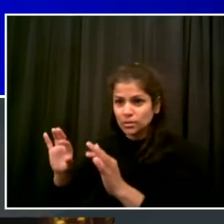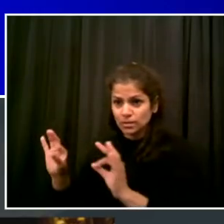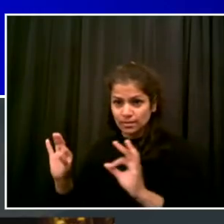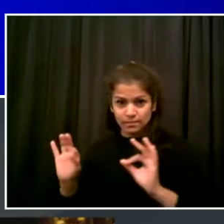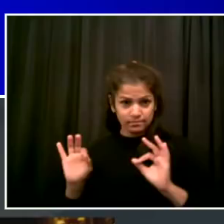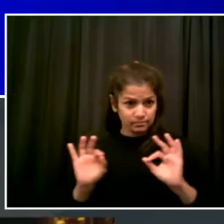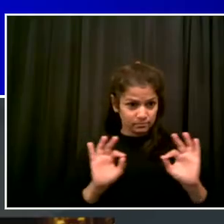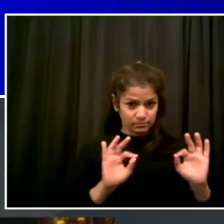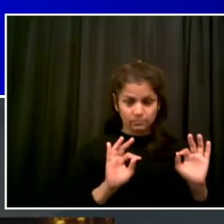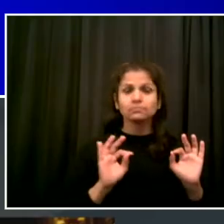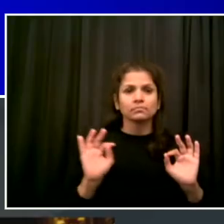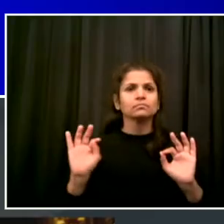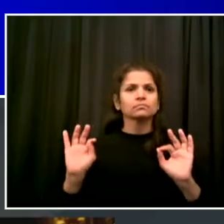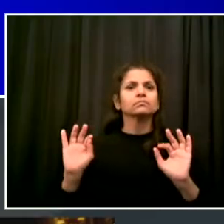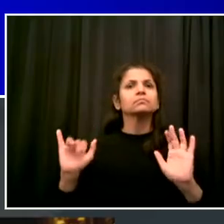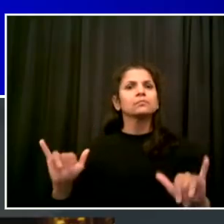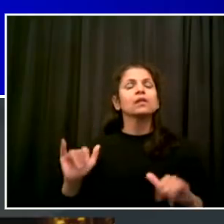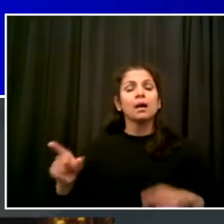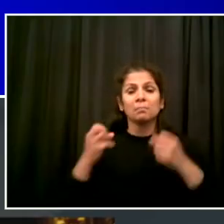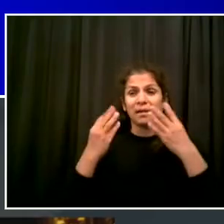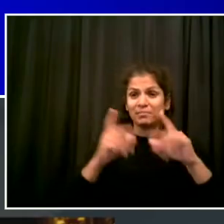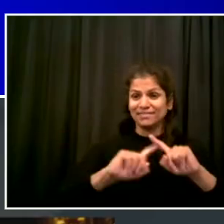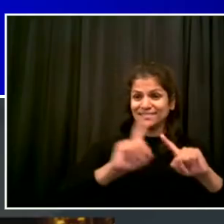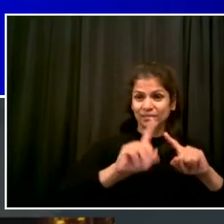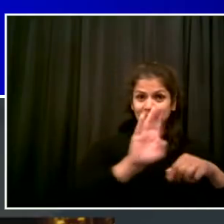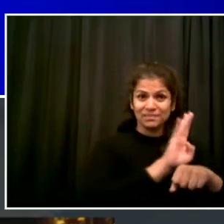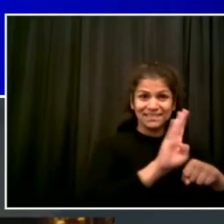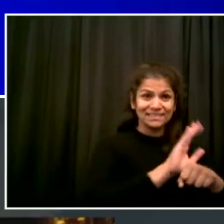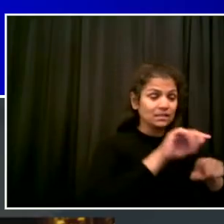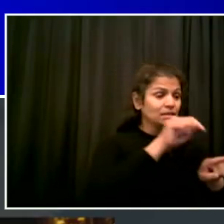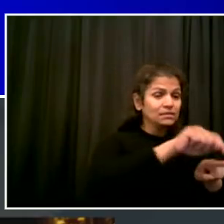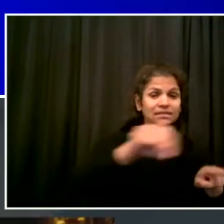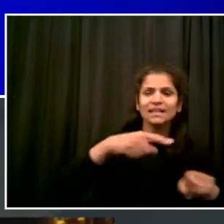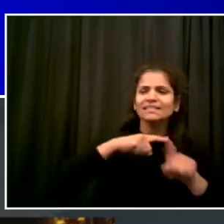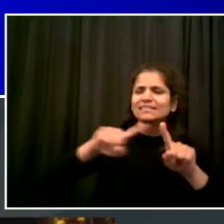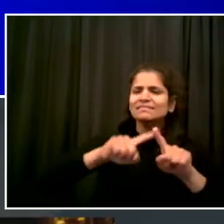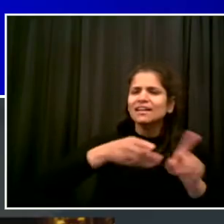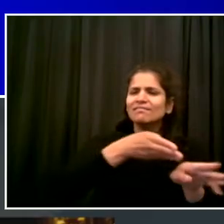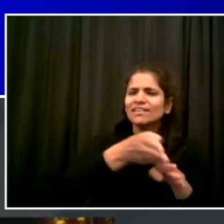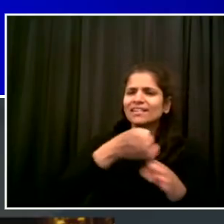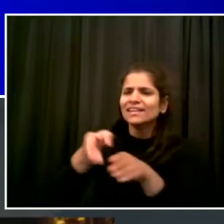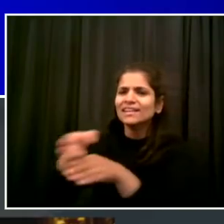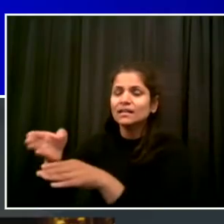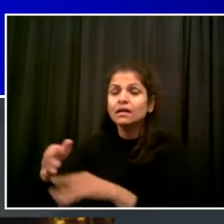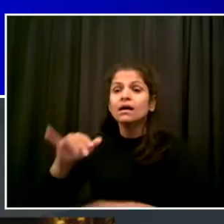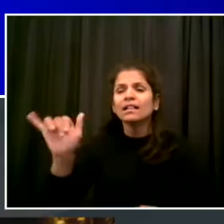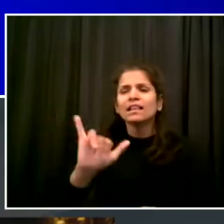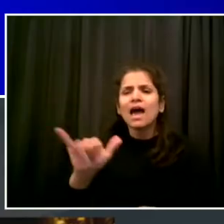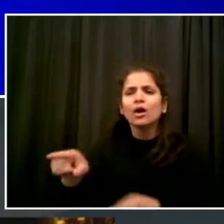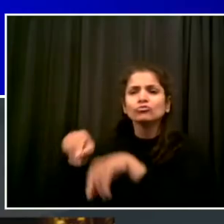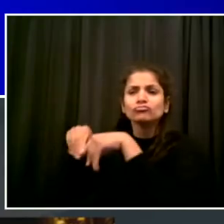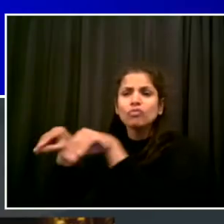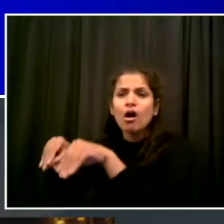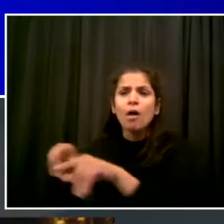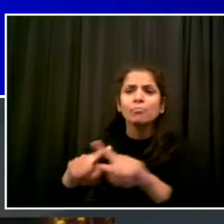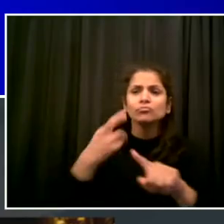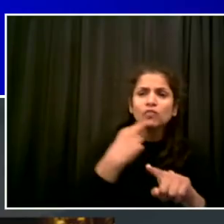MAKE SURE ALL OF THE DETAILS ARE WORKED OUT. WE KNOW WE WILL WORK IT THROUGH AND PRODUCT